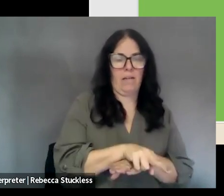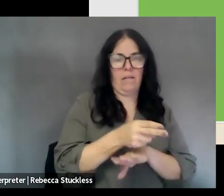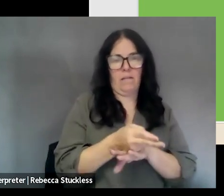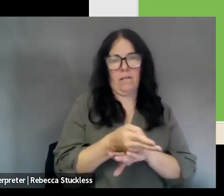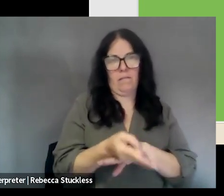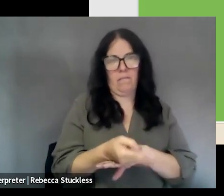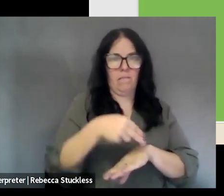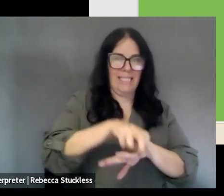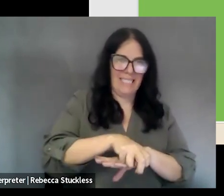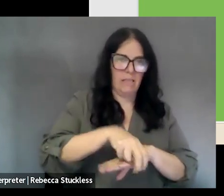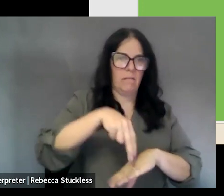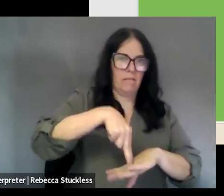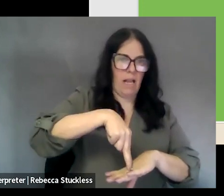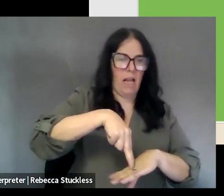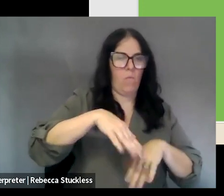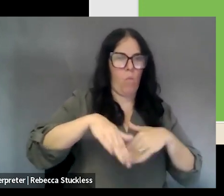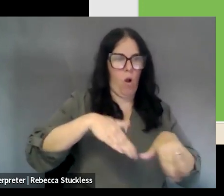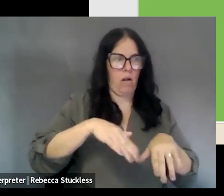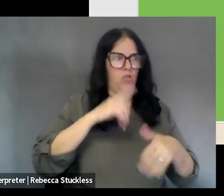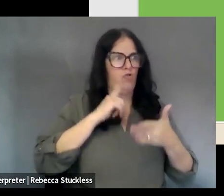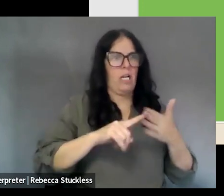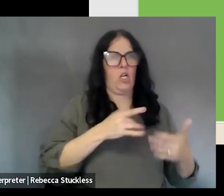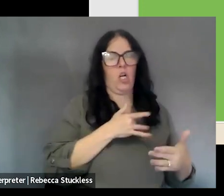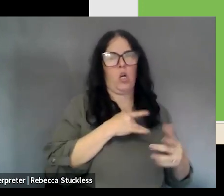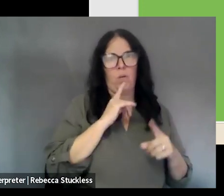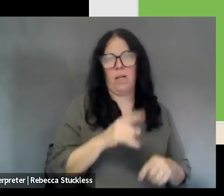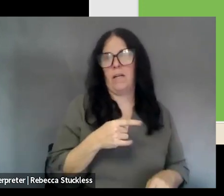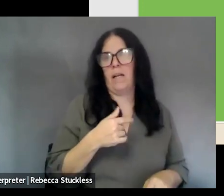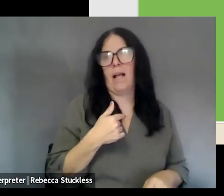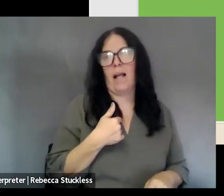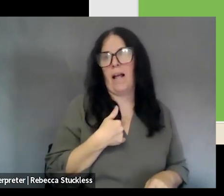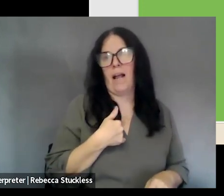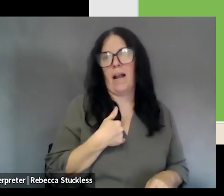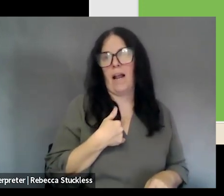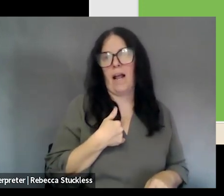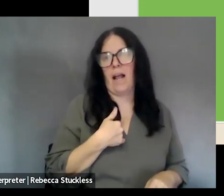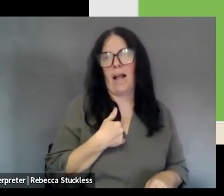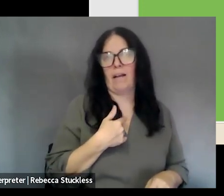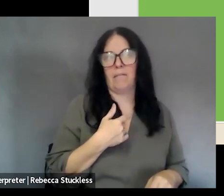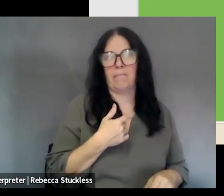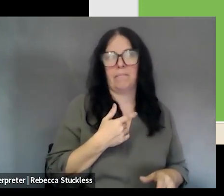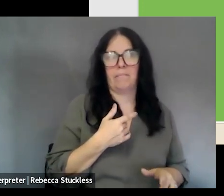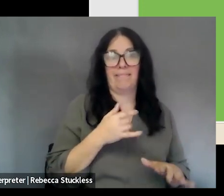standing, walking, and I walked out of there almost with a diagnosis. He